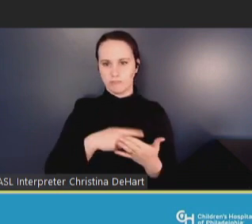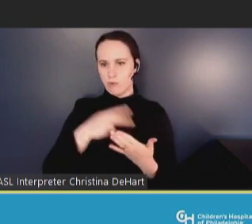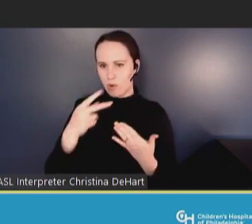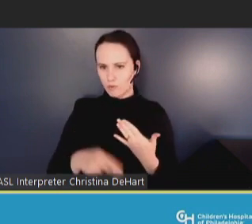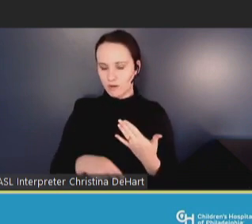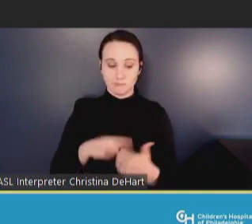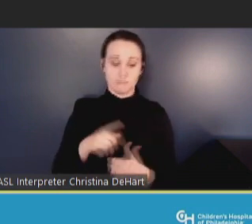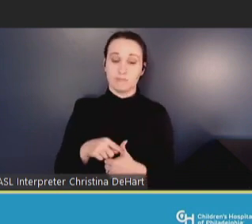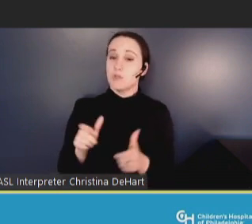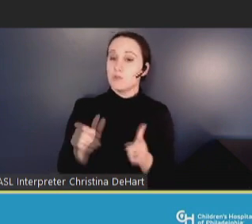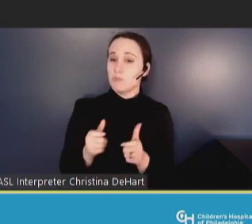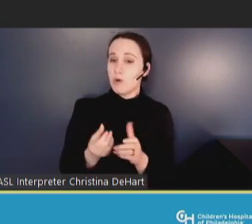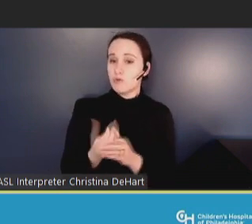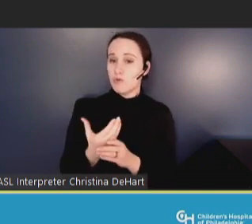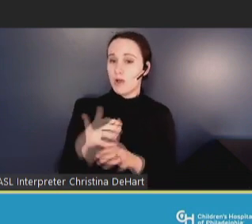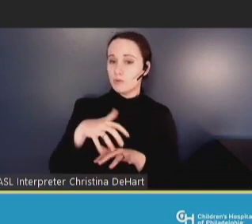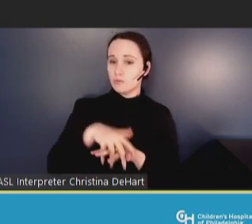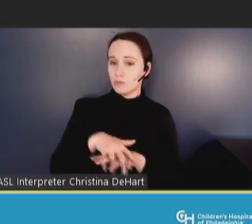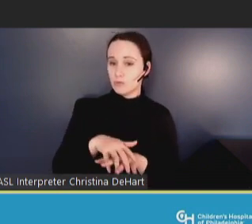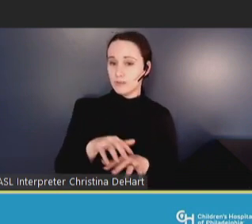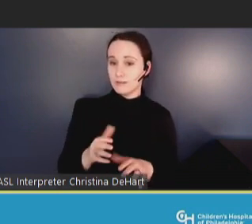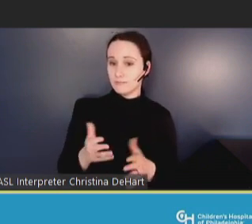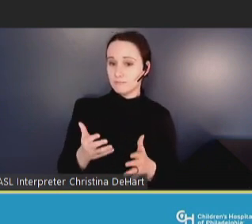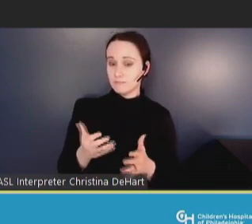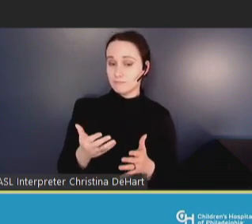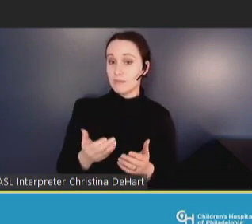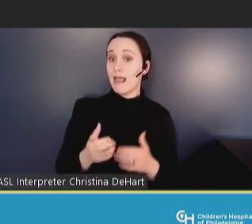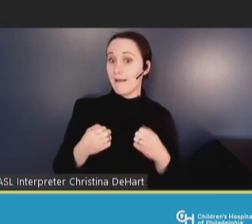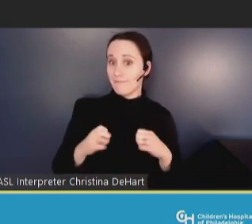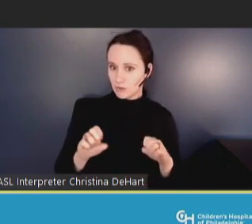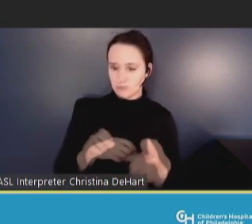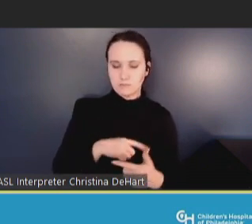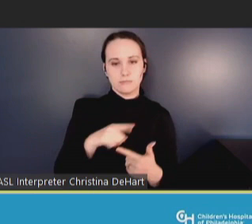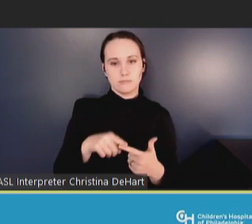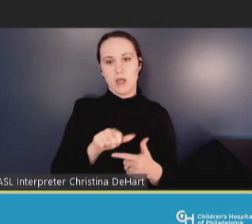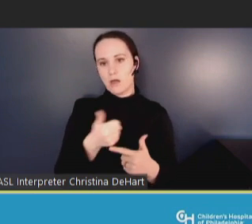to large initiatives. We've been getting more involved in these community projects,